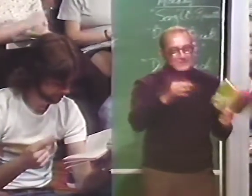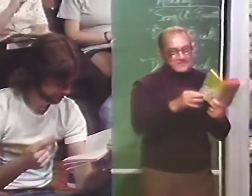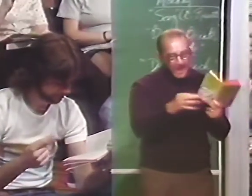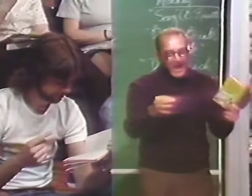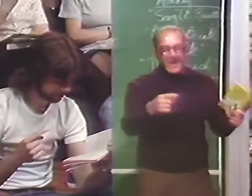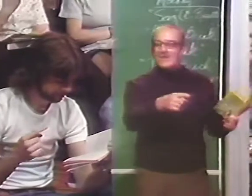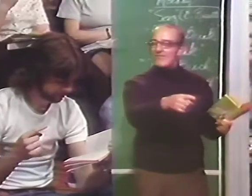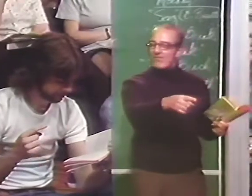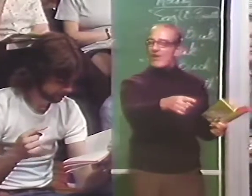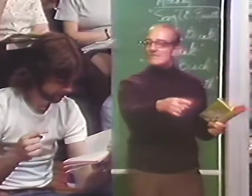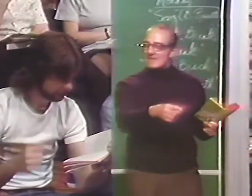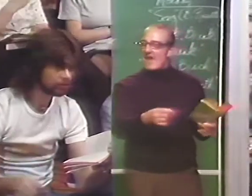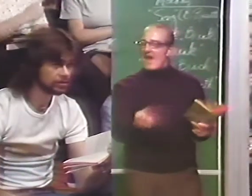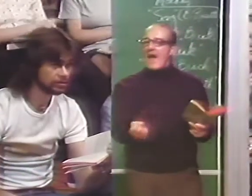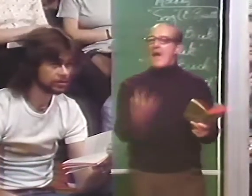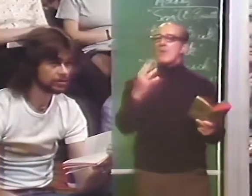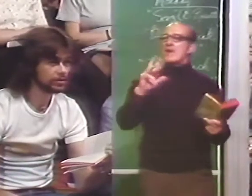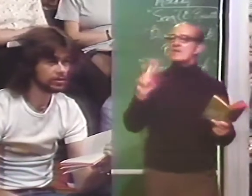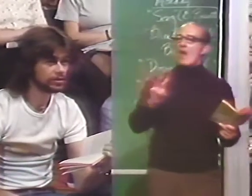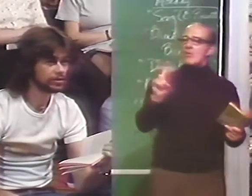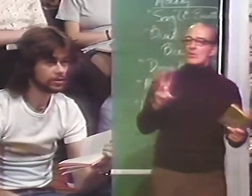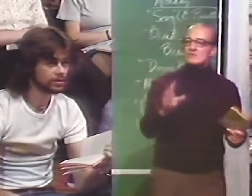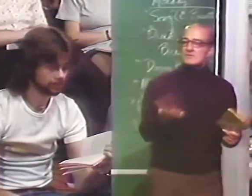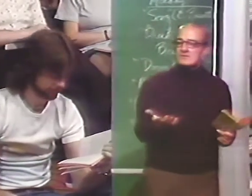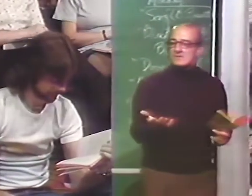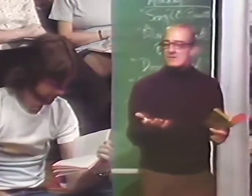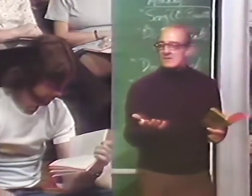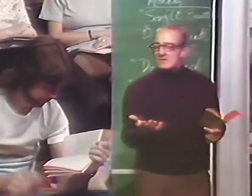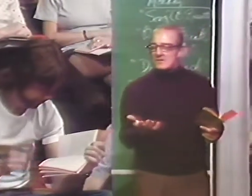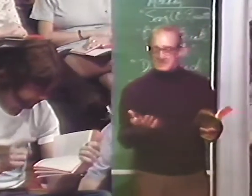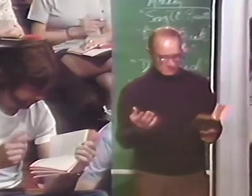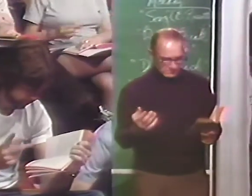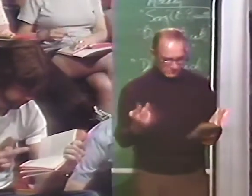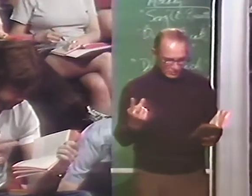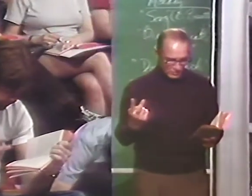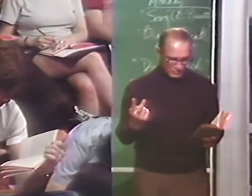FIRST LINE. FIRST LINE. HOW MANY "W"s? - 3.